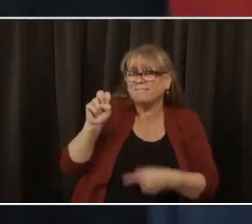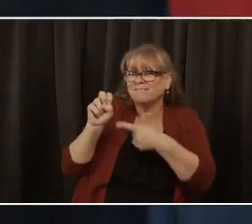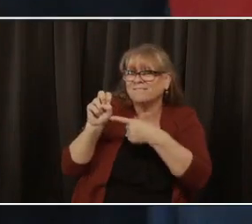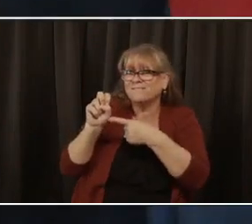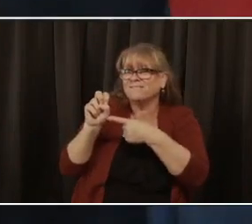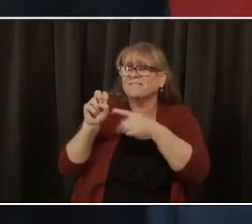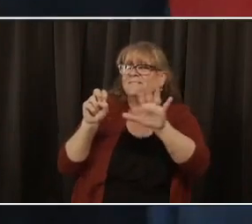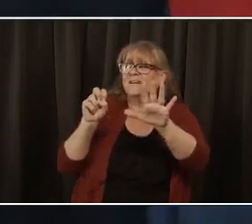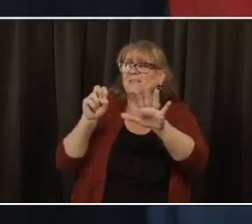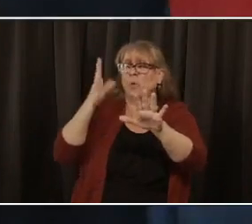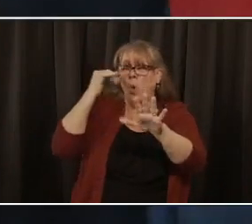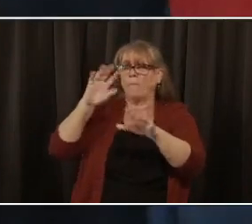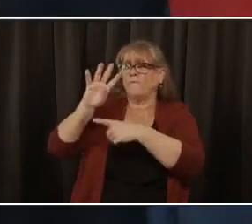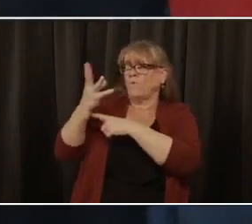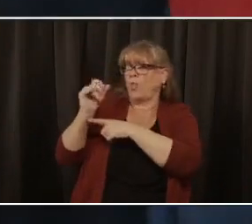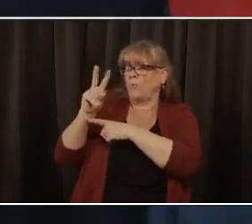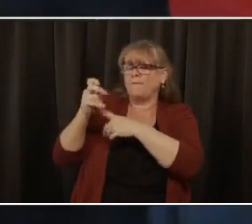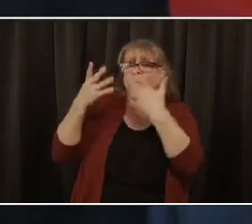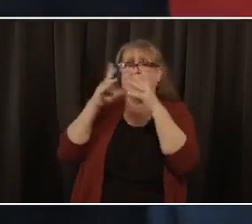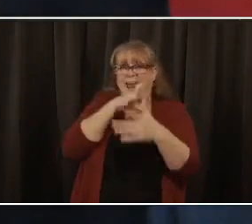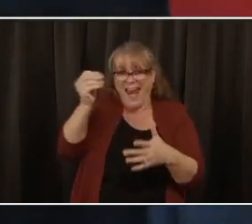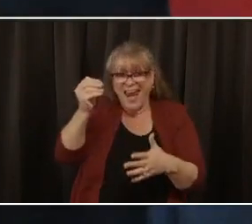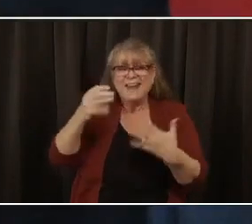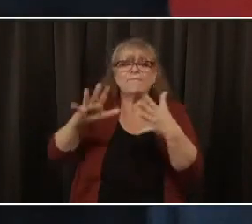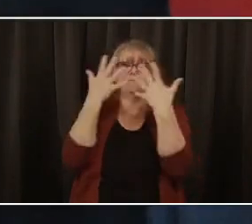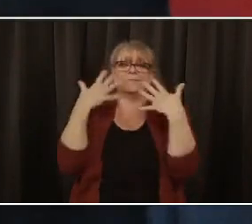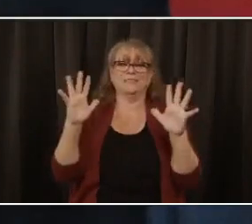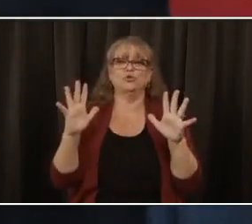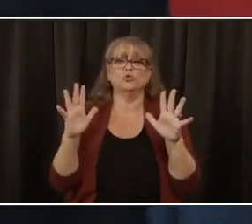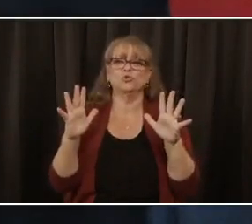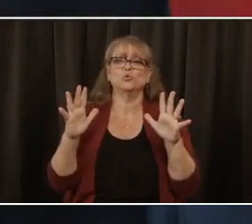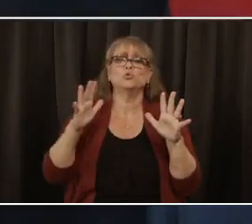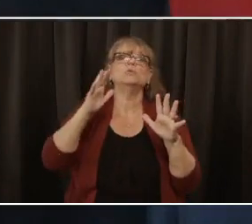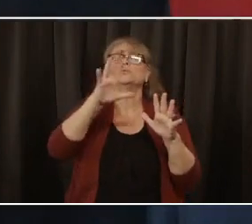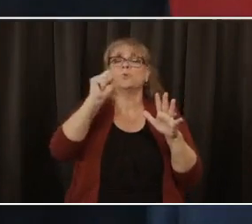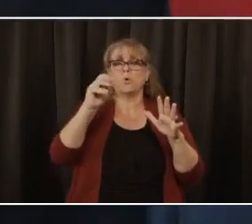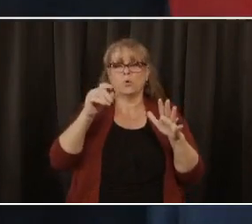about the vaccination schedule what's happening. I don't expect will be a fifth wave, but that's not